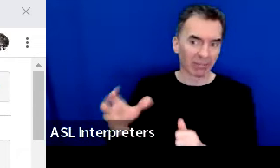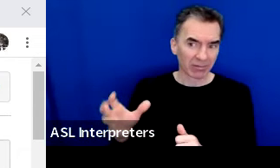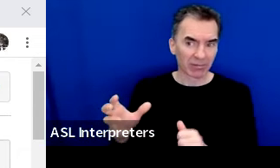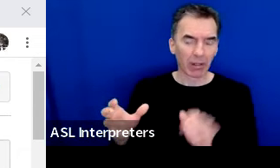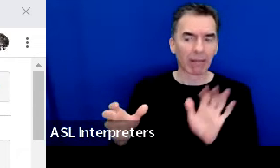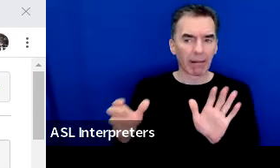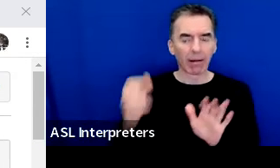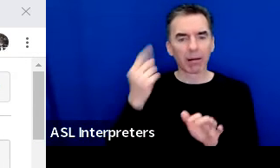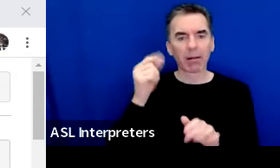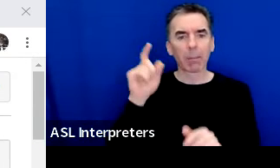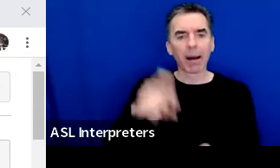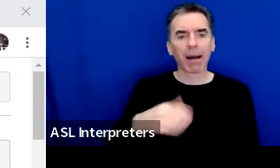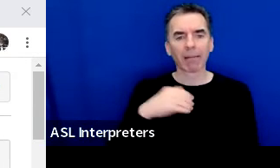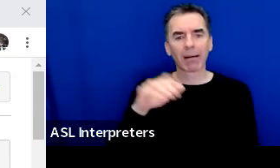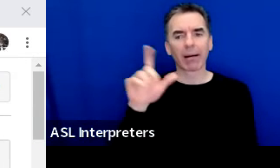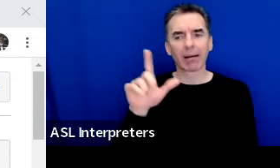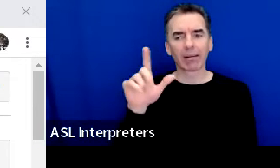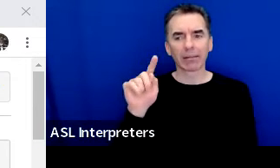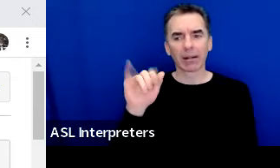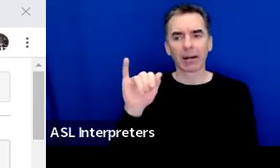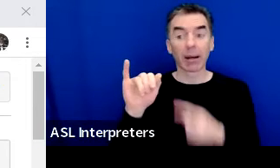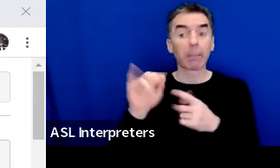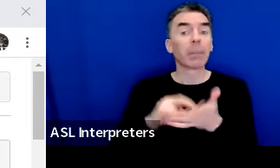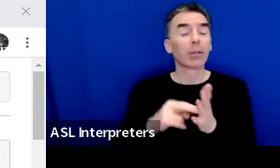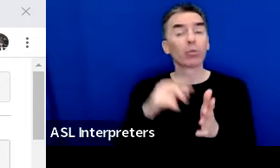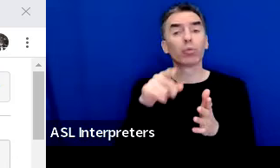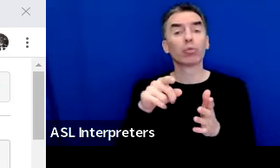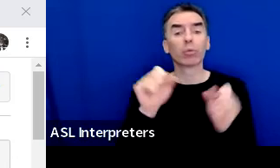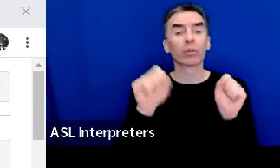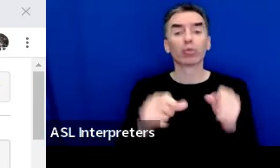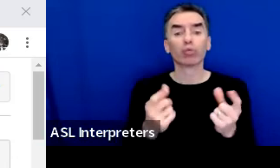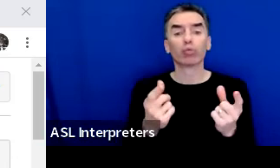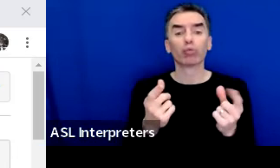LTI means that you can embed. Something into it, and my